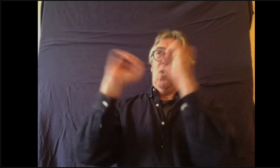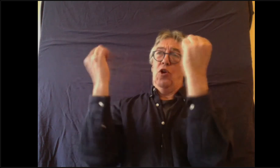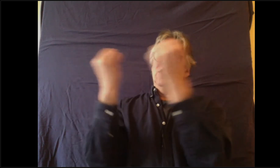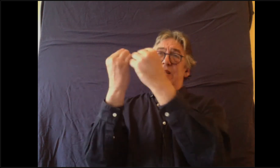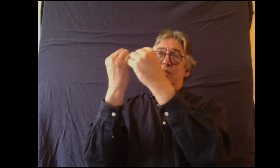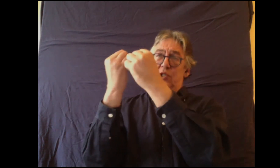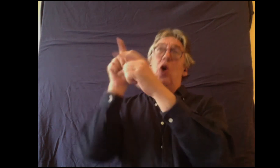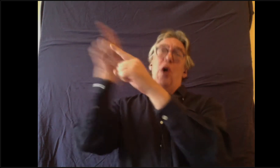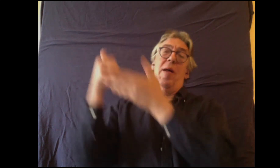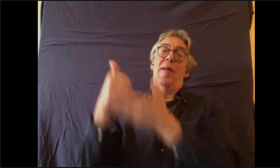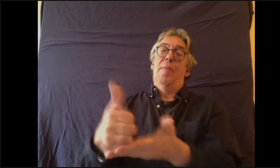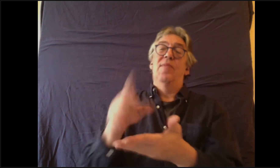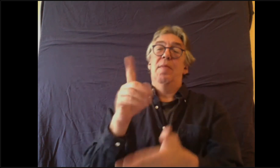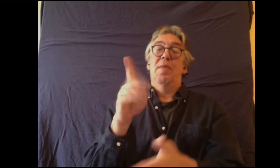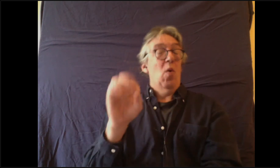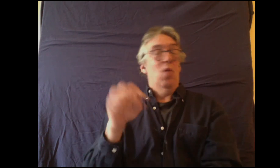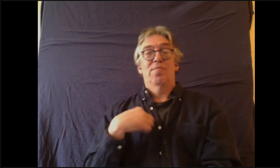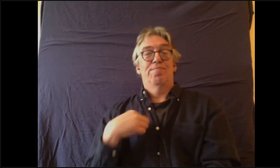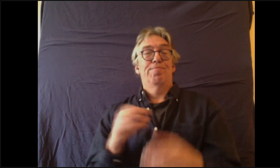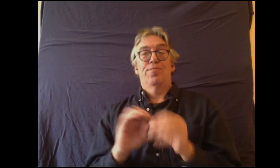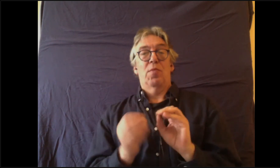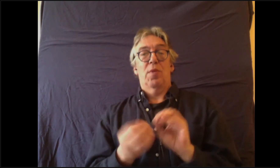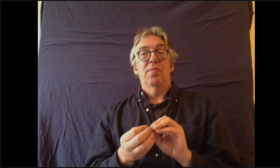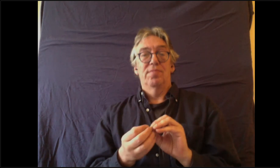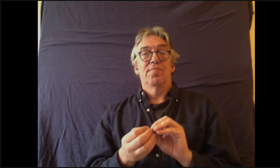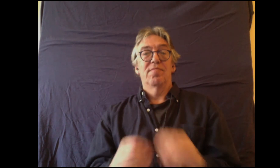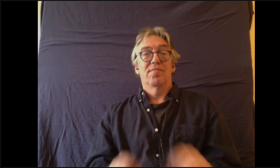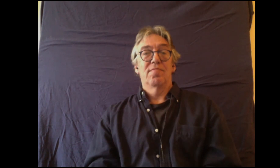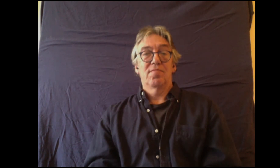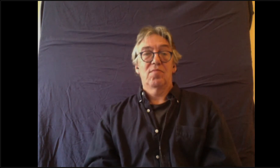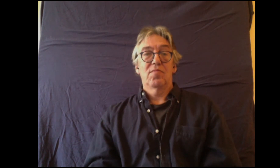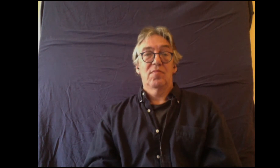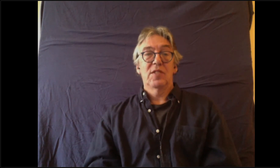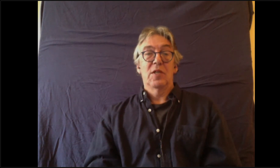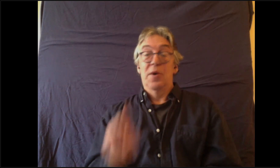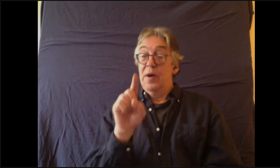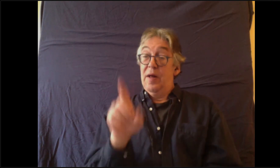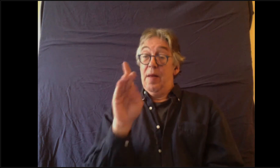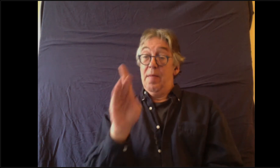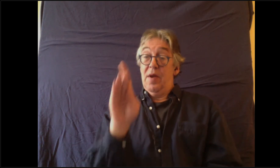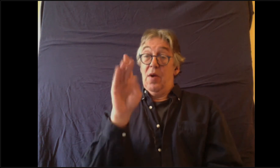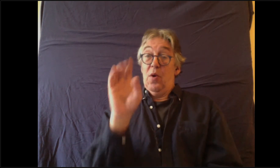which is a problem and the DPOs depend on the ground